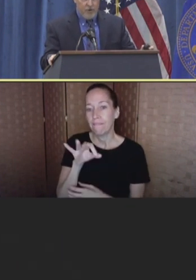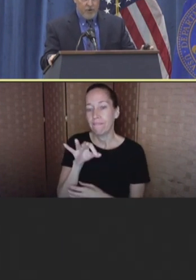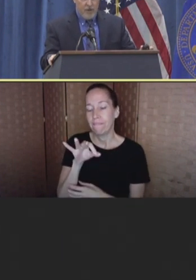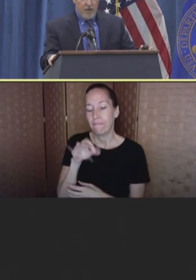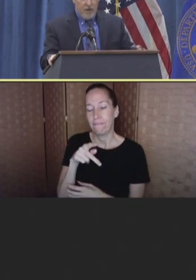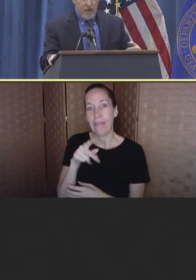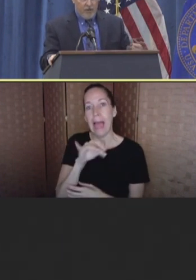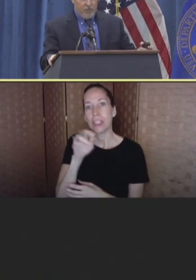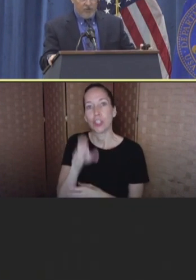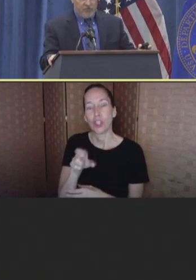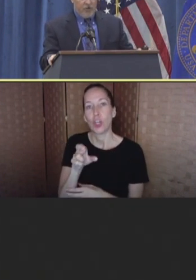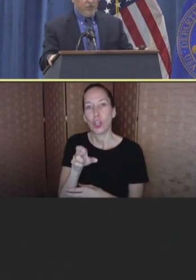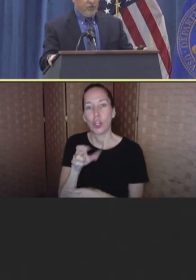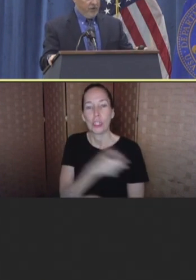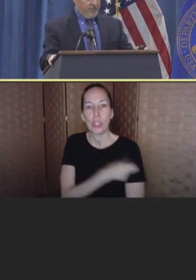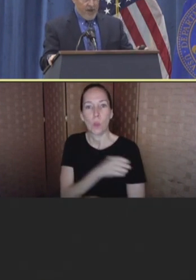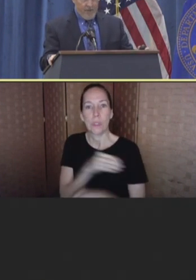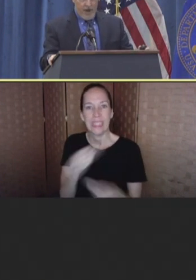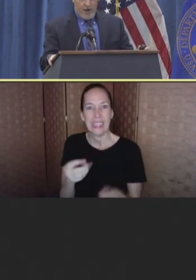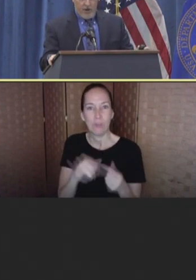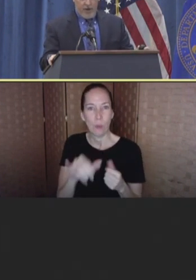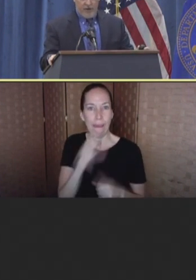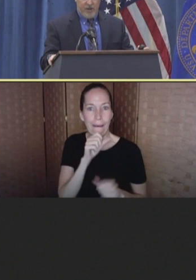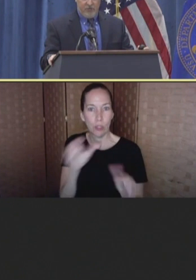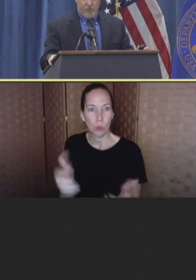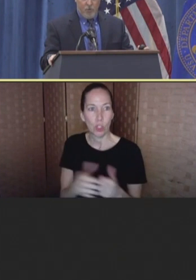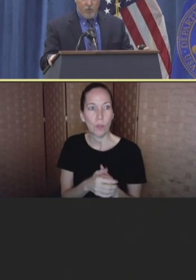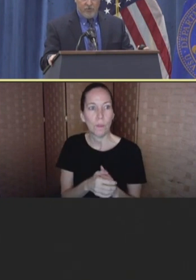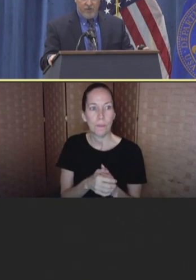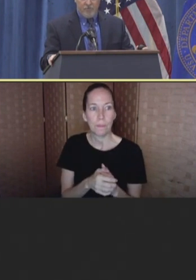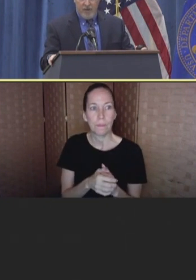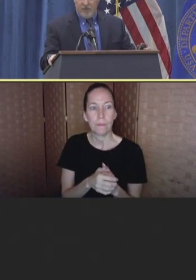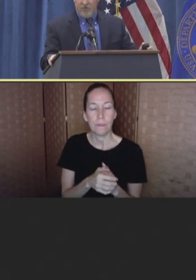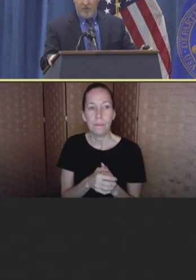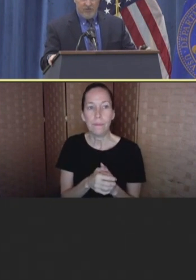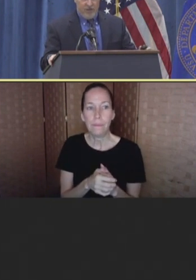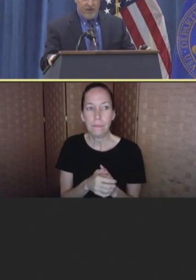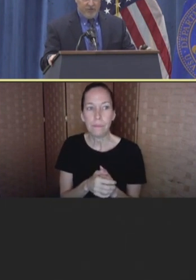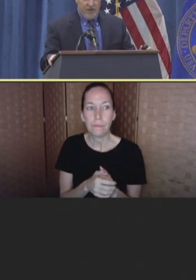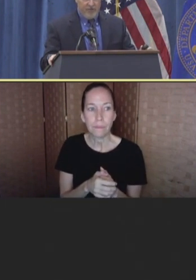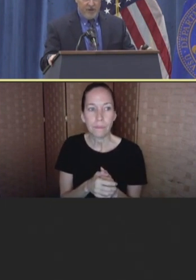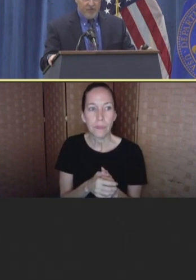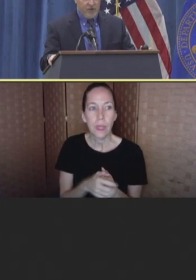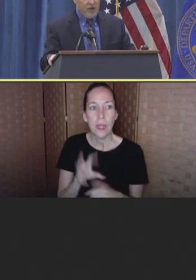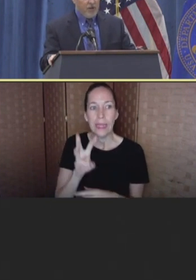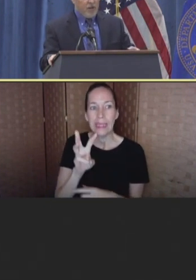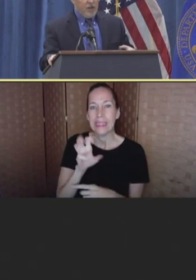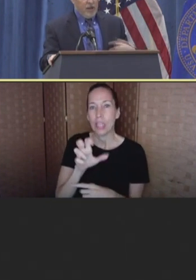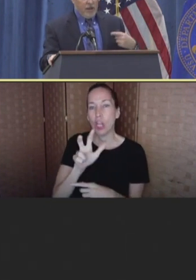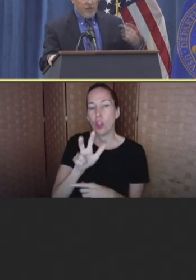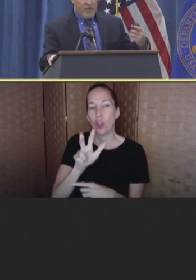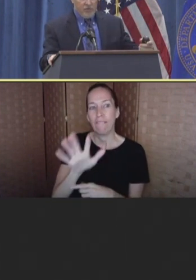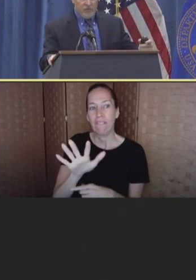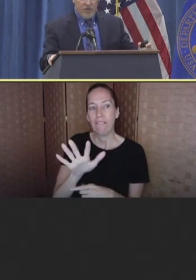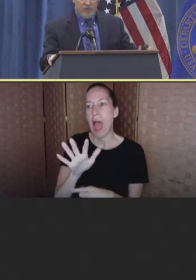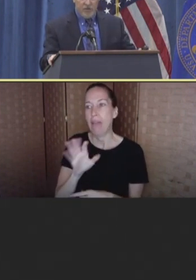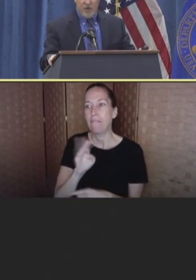There were 635 myocarditis case reports that met the CDC case definition and then the CDC